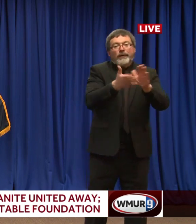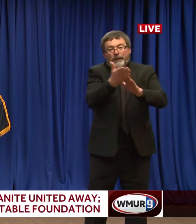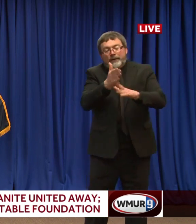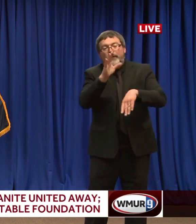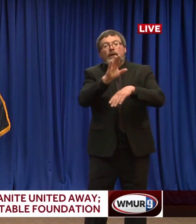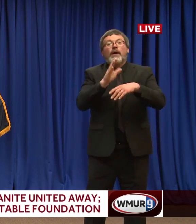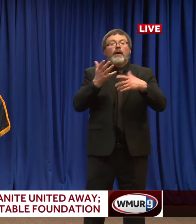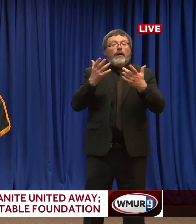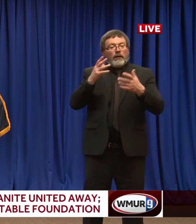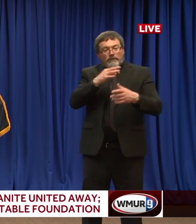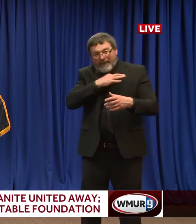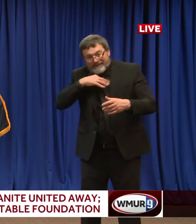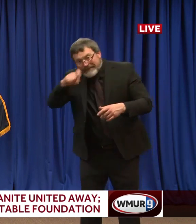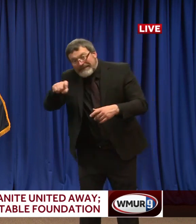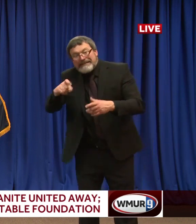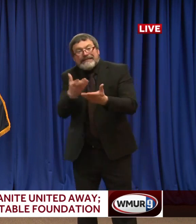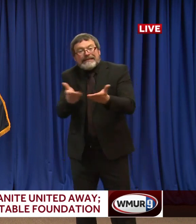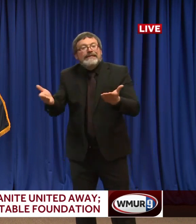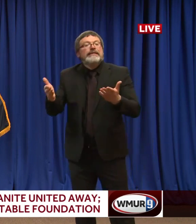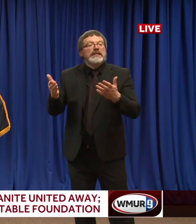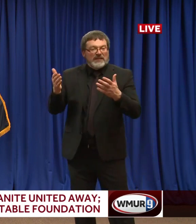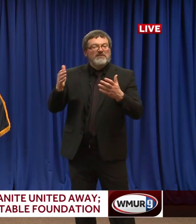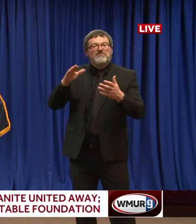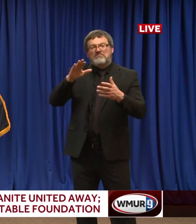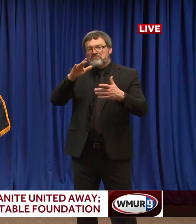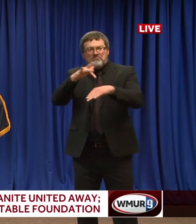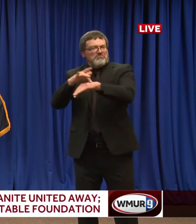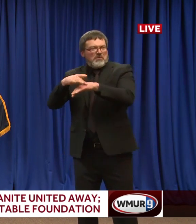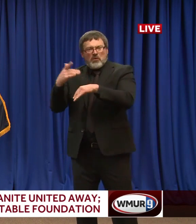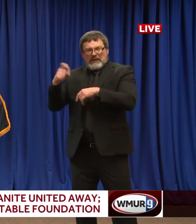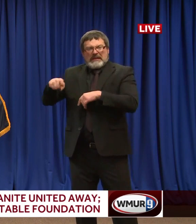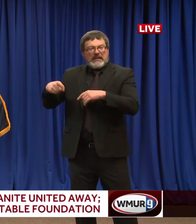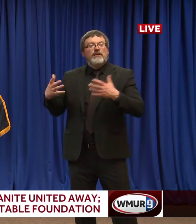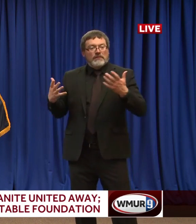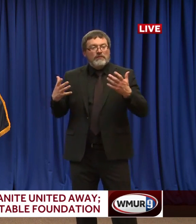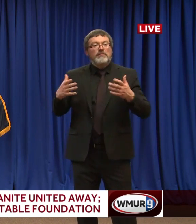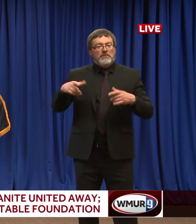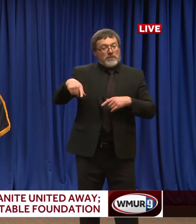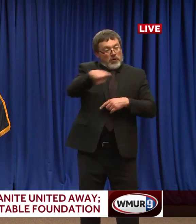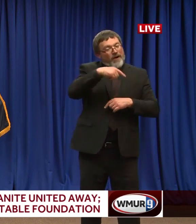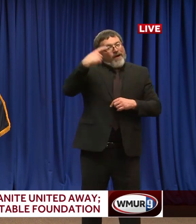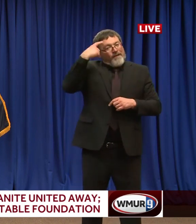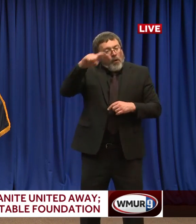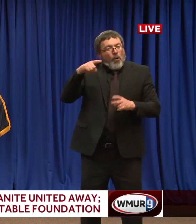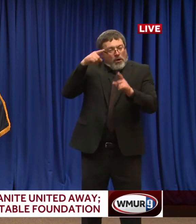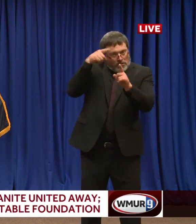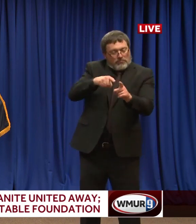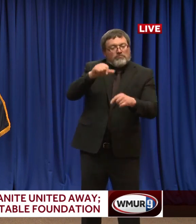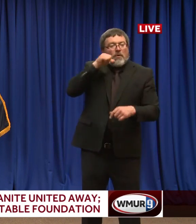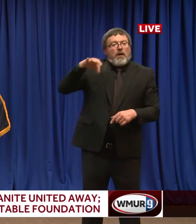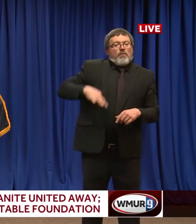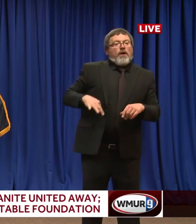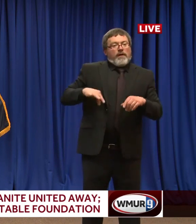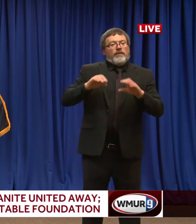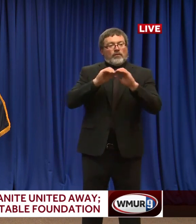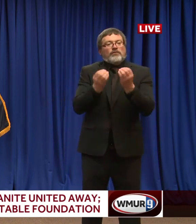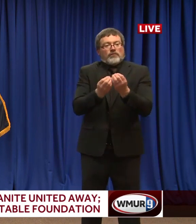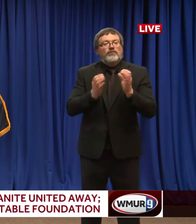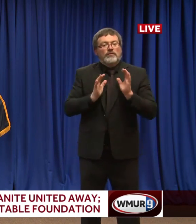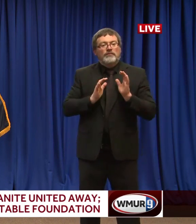EXPENSES AGAIN USING THE BFA AND THE THE CD FAS FINANCIAL POWER. RIGHT UP TO $100,000 SPECIFICALLY FOR NONPROFITS.